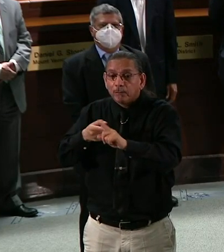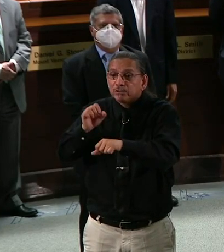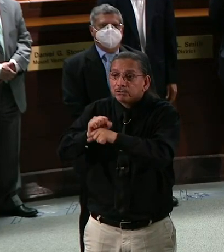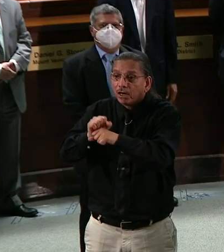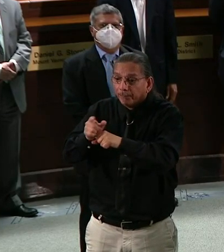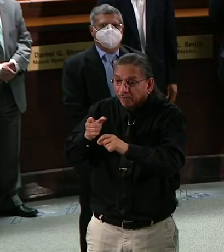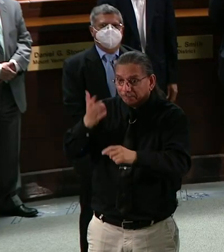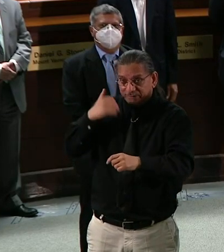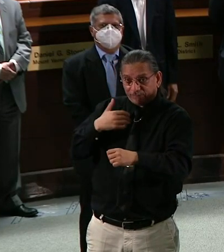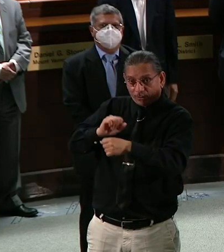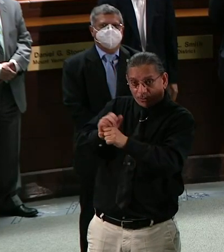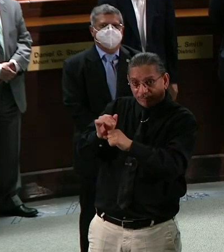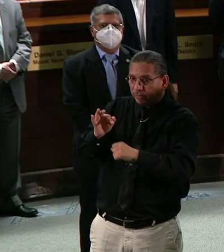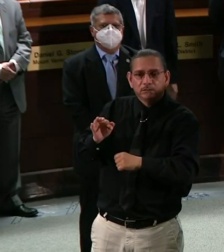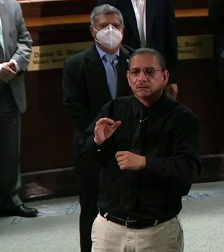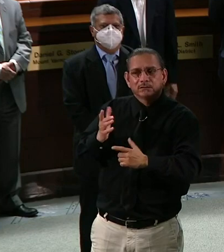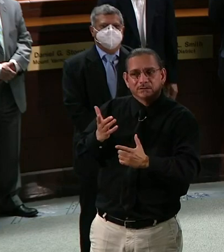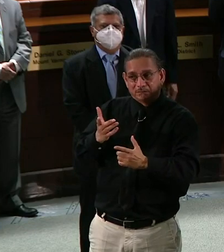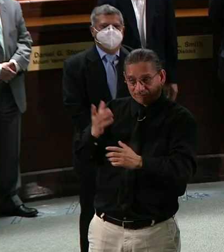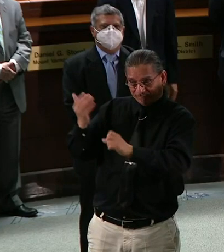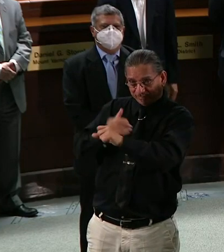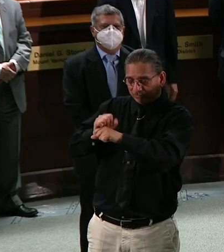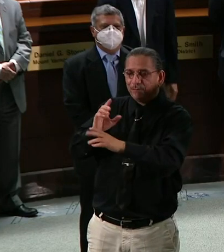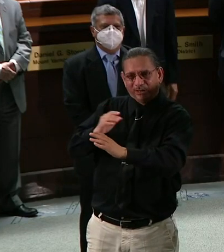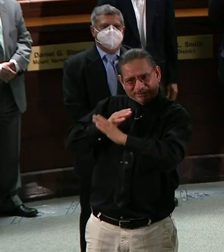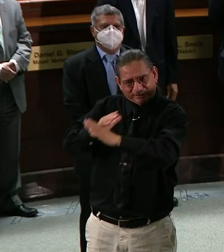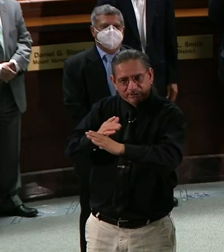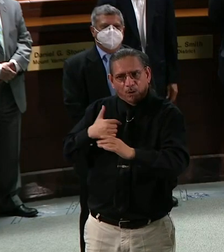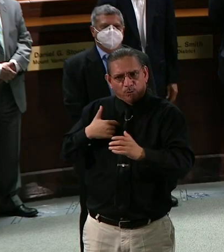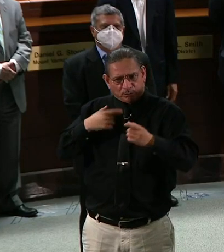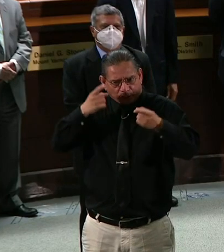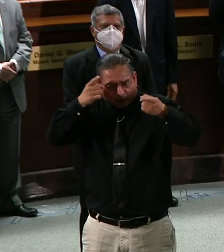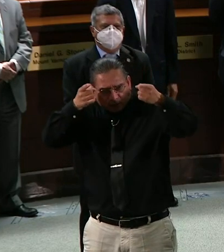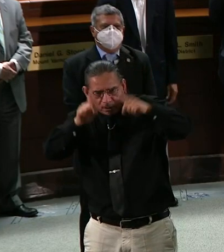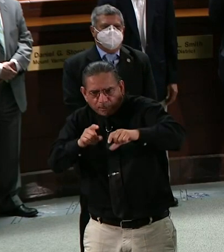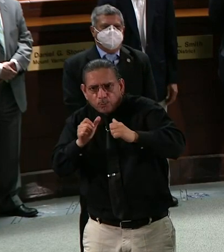YOU NAMES. BUT SAID IT WAS A HE